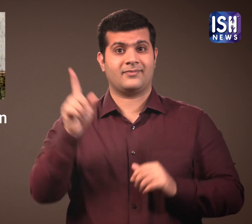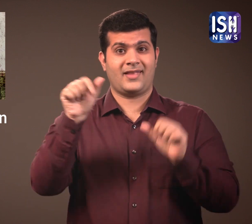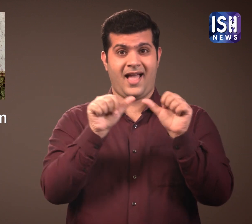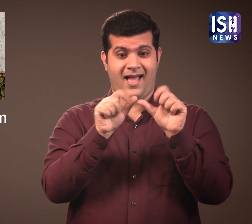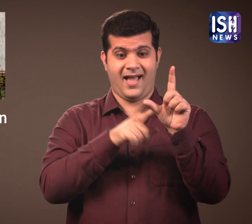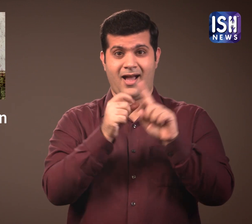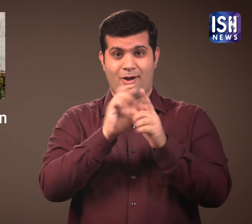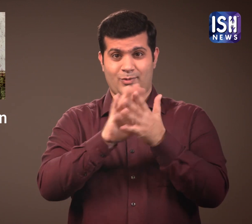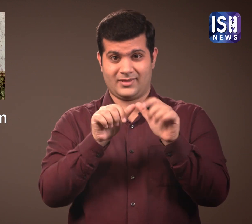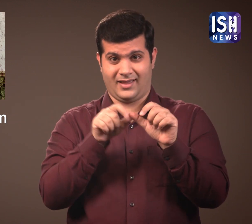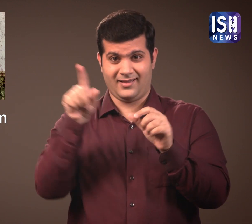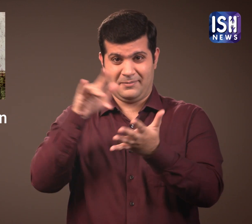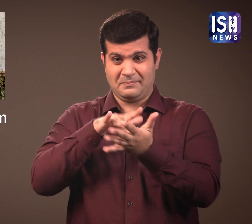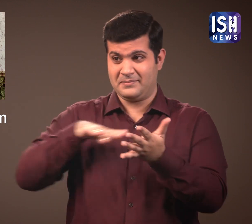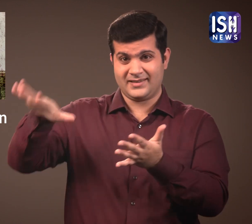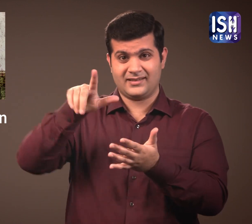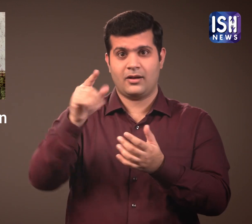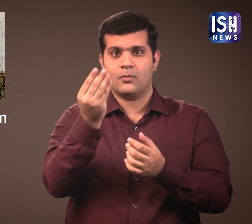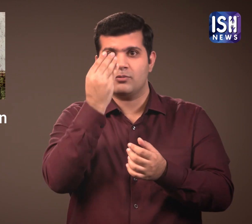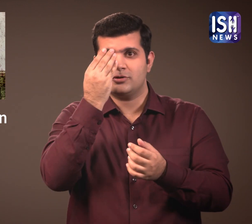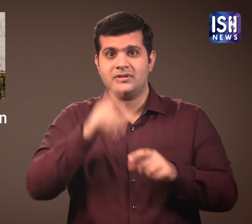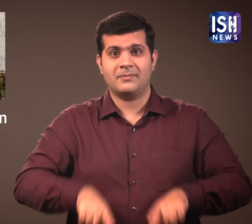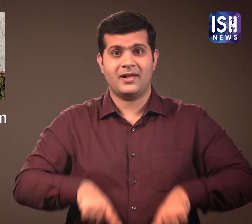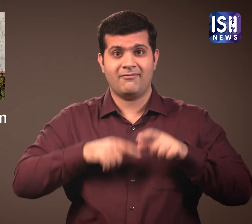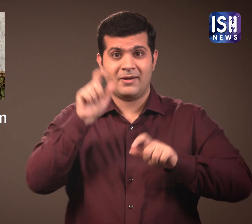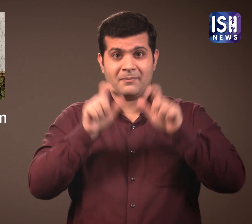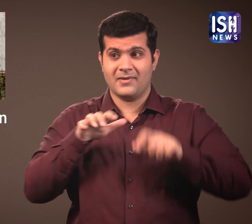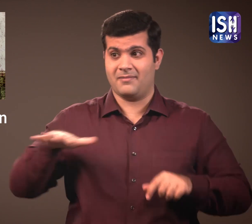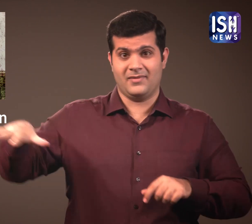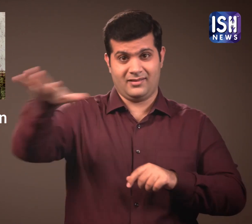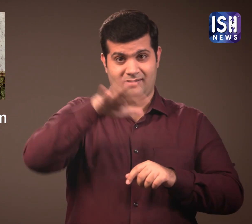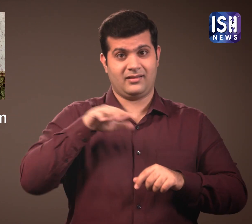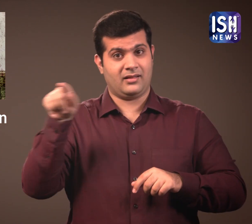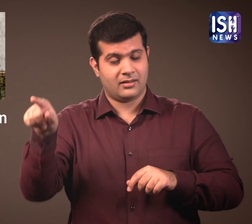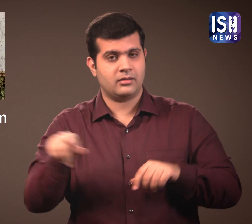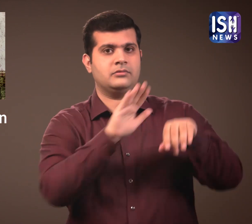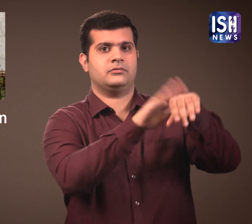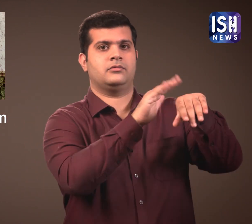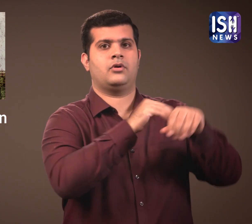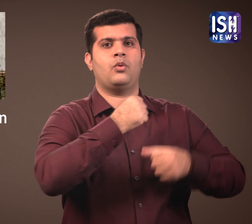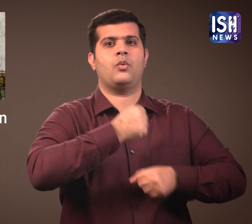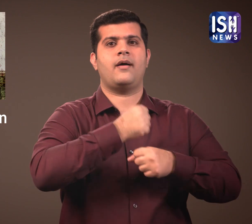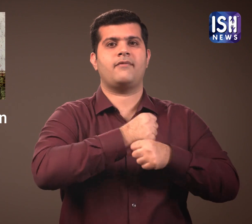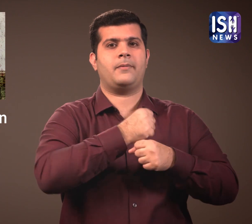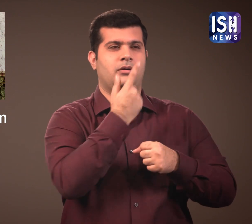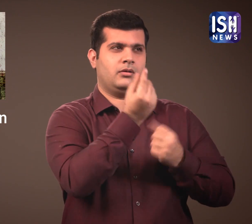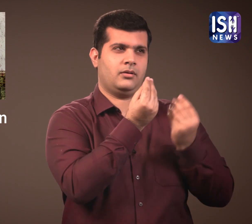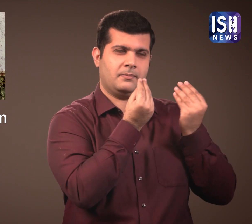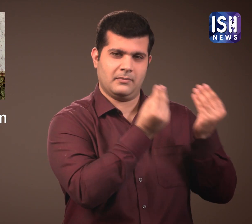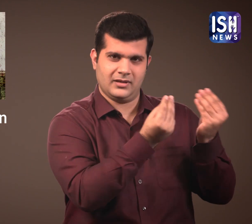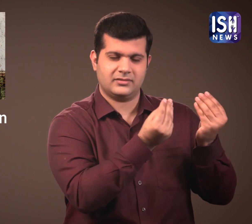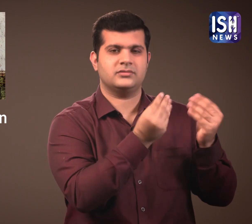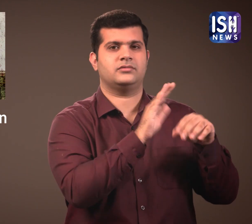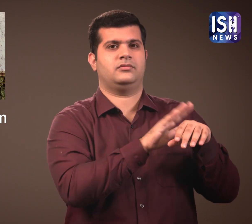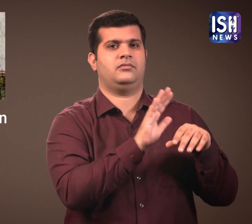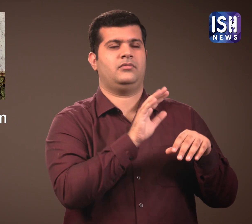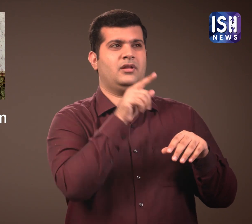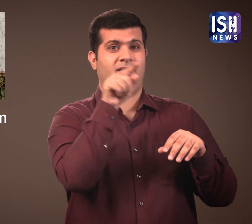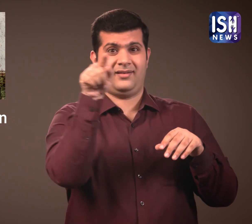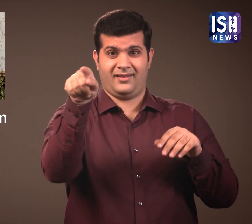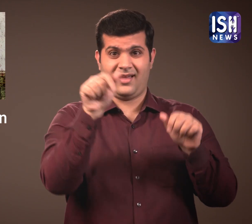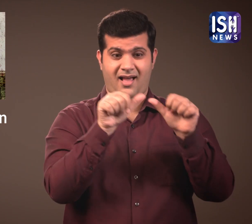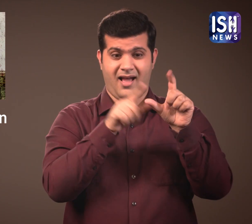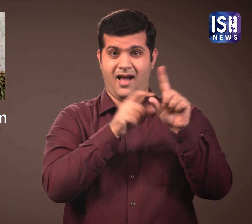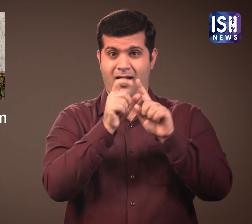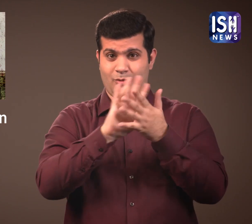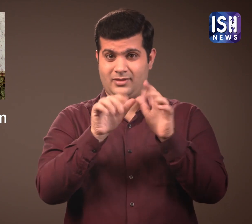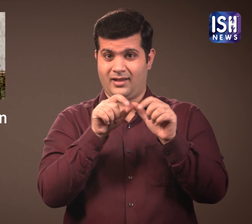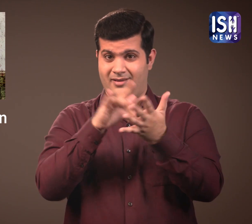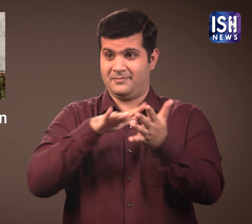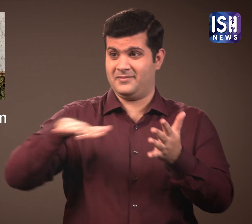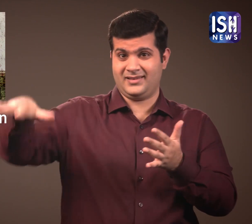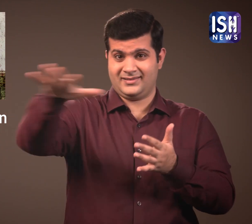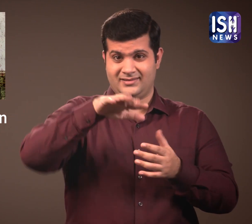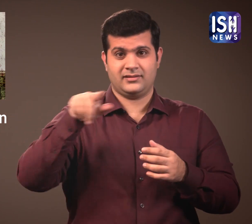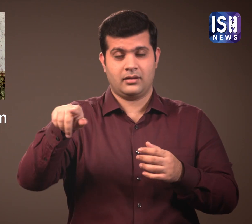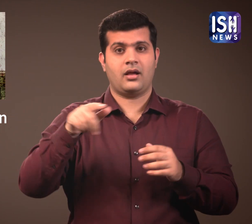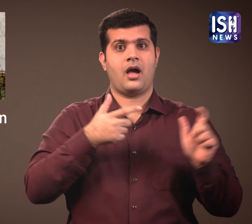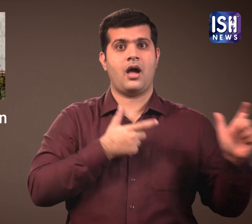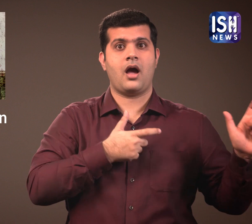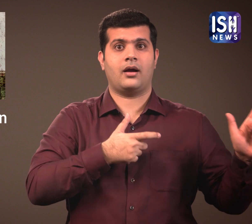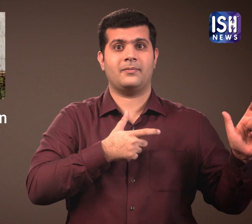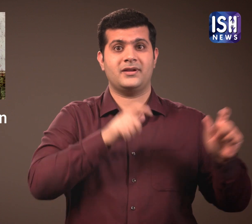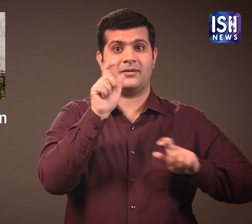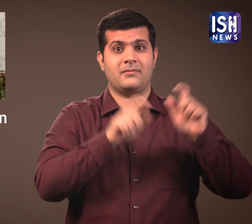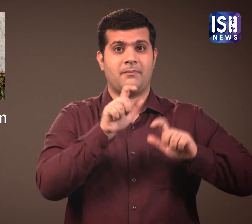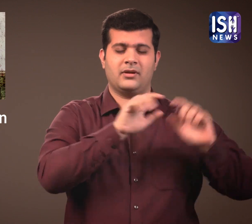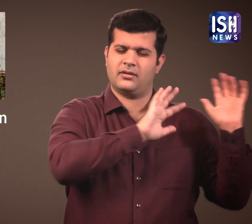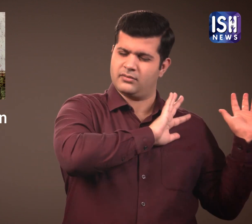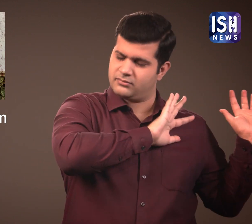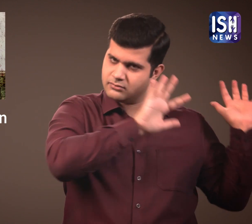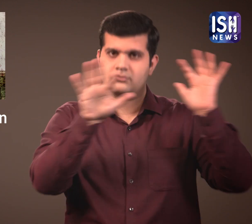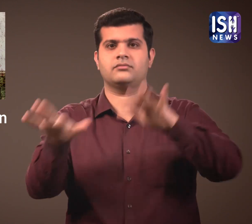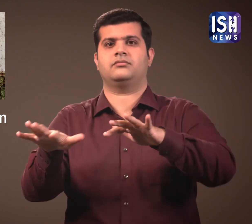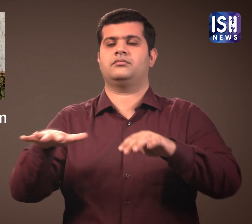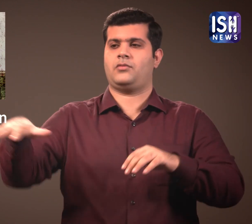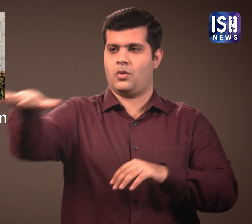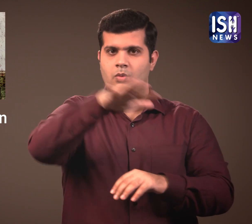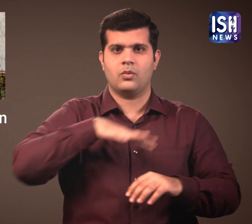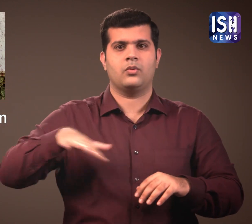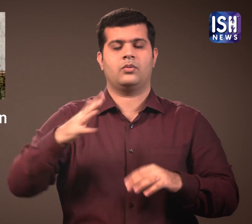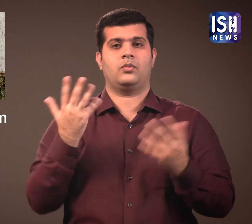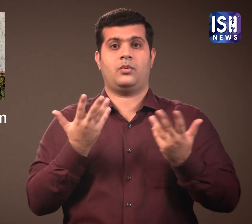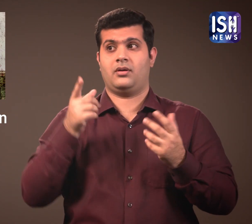Muslims in Ayodhya have requested the government to send the army to Ayodhya.